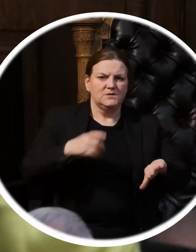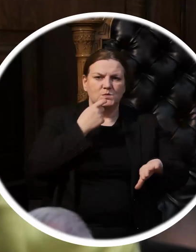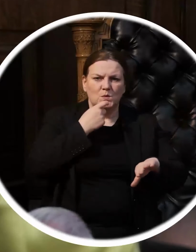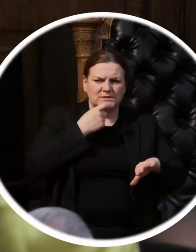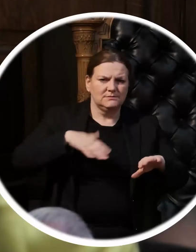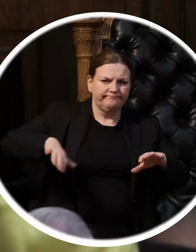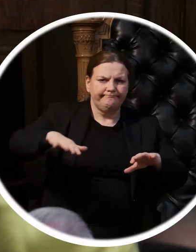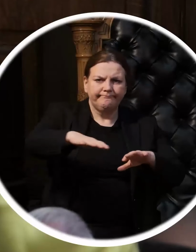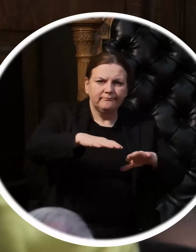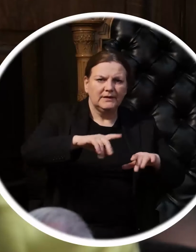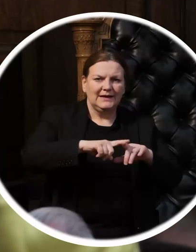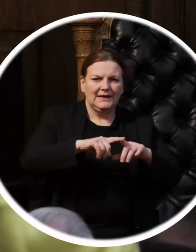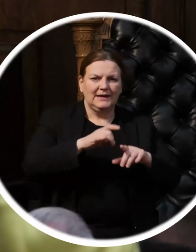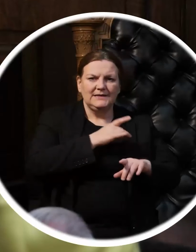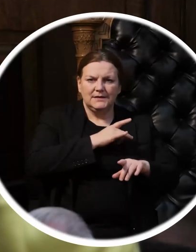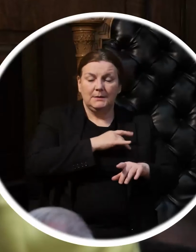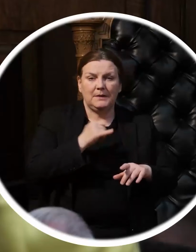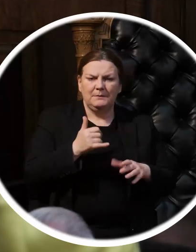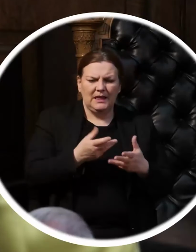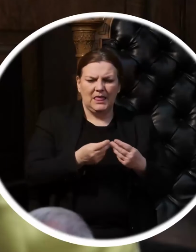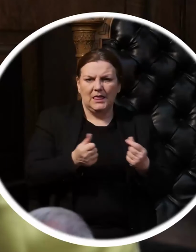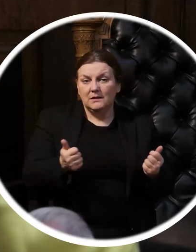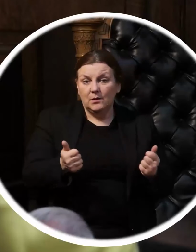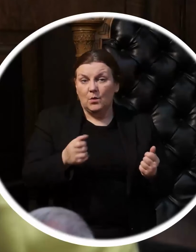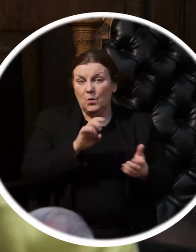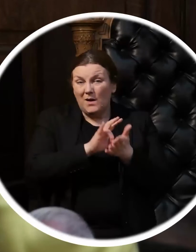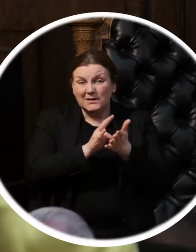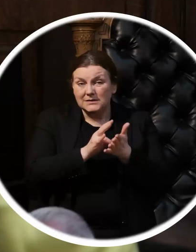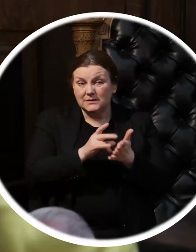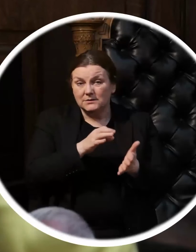was starting to disintegrate or he realised that, you know,